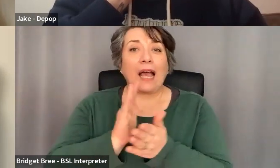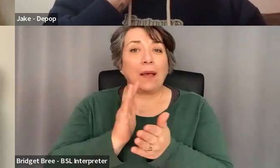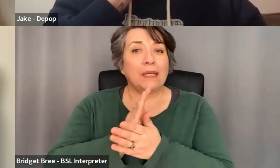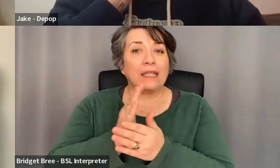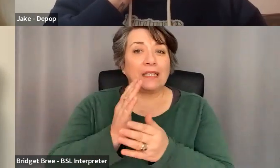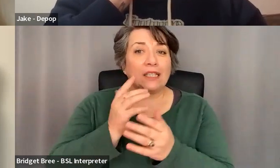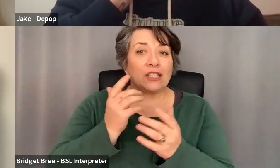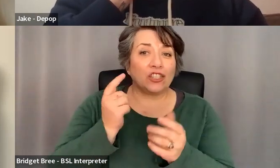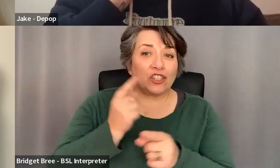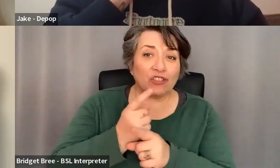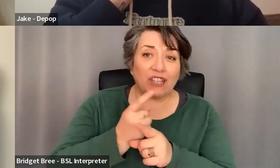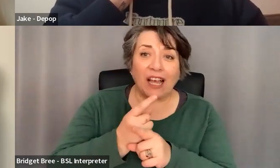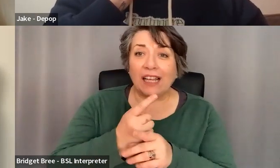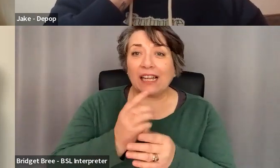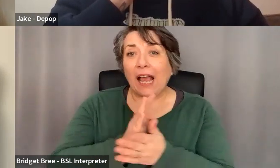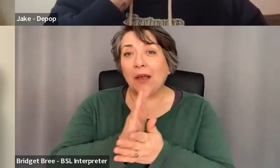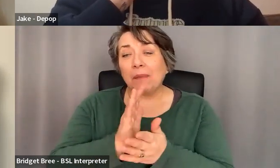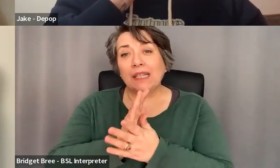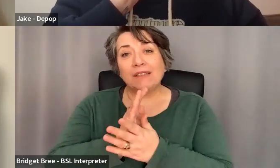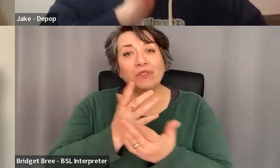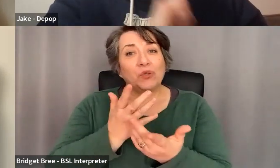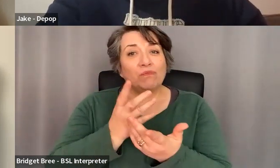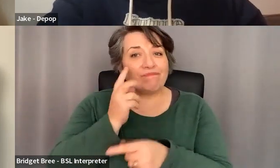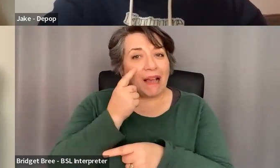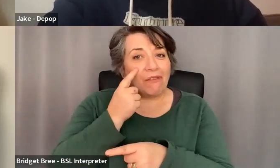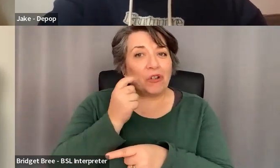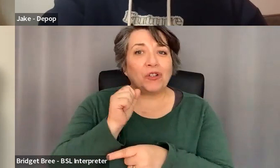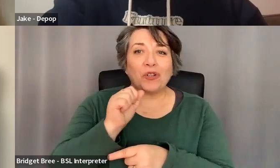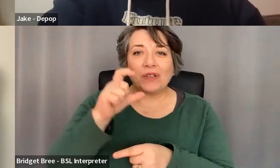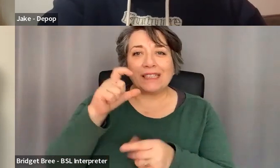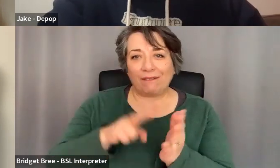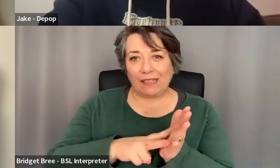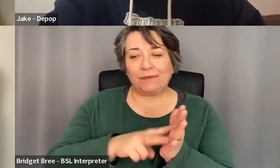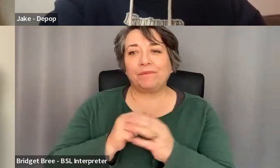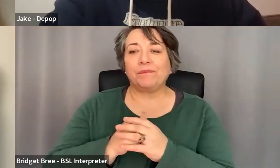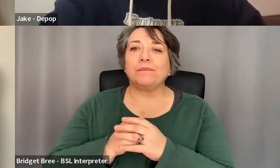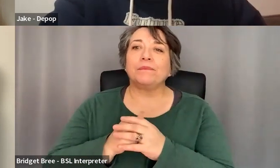We get people popping a quick message, happy to chat and take a look. Absolutely. I love the question.